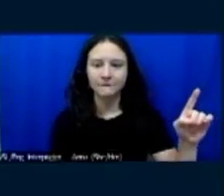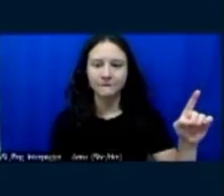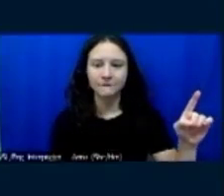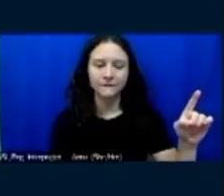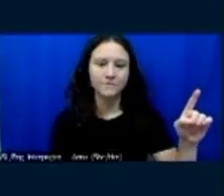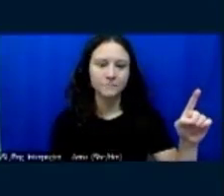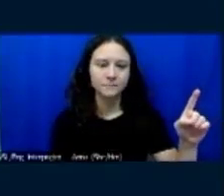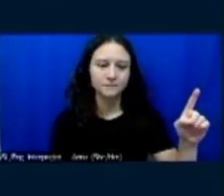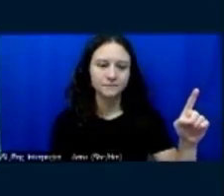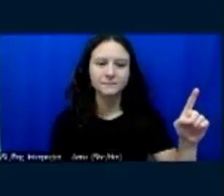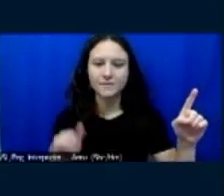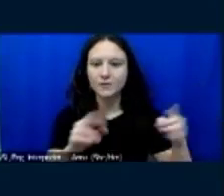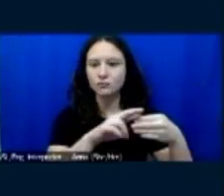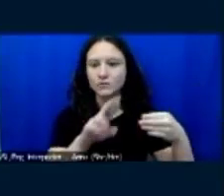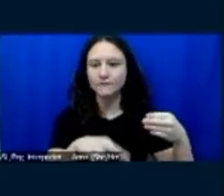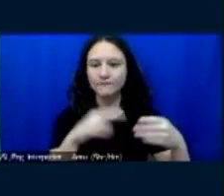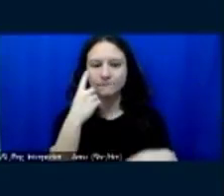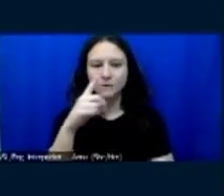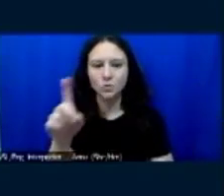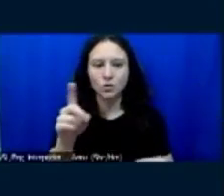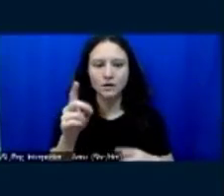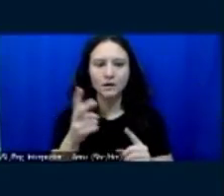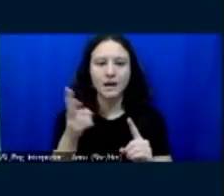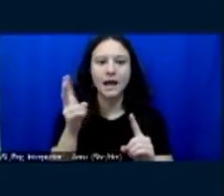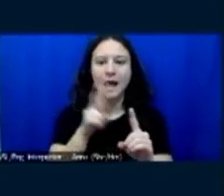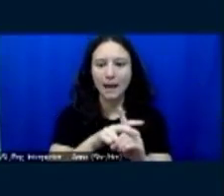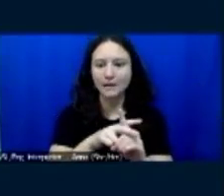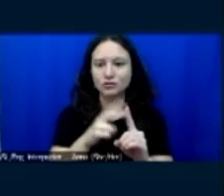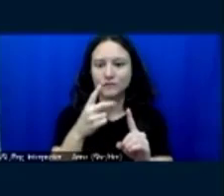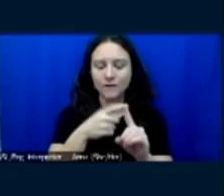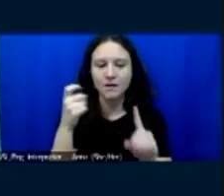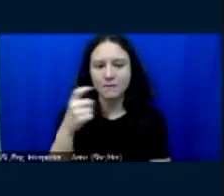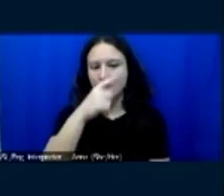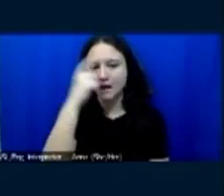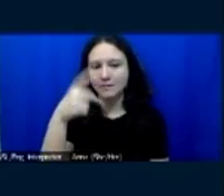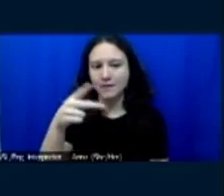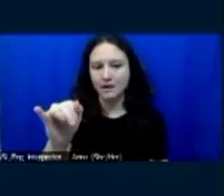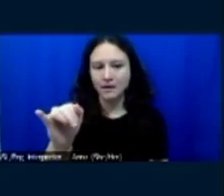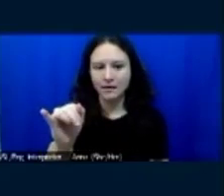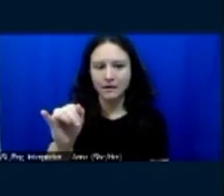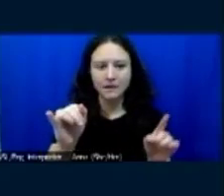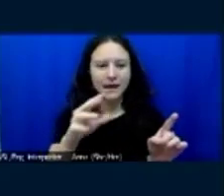these are the results for applications from black PIs. And you can see that redaction made no difference,